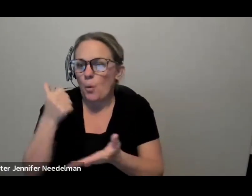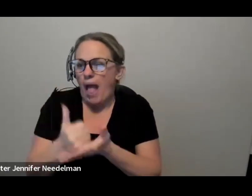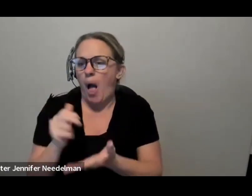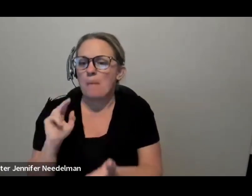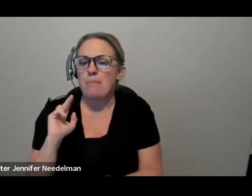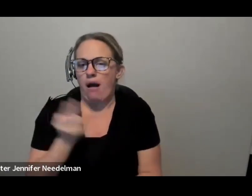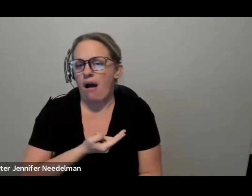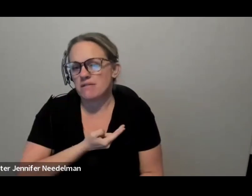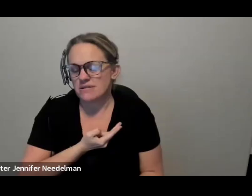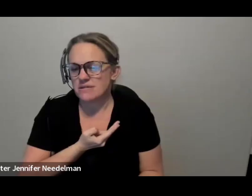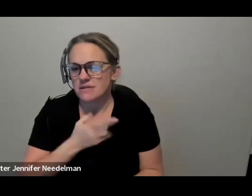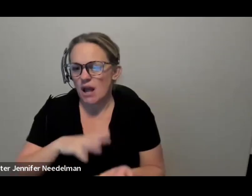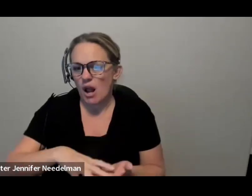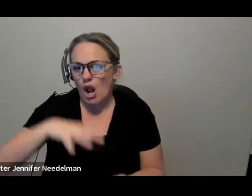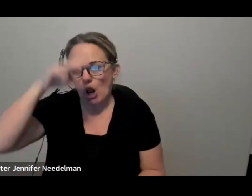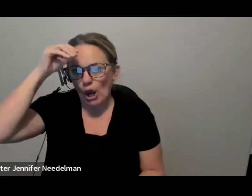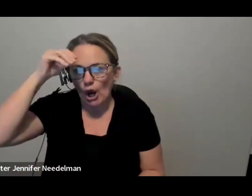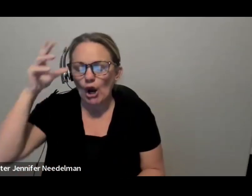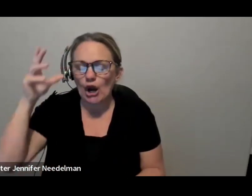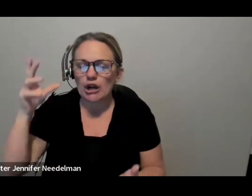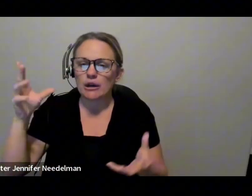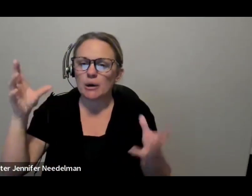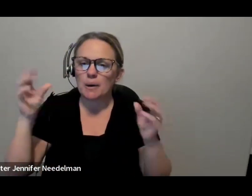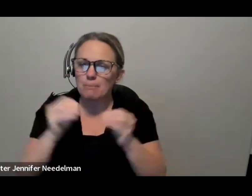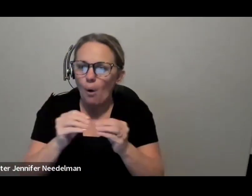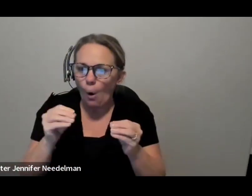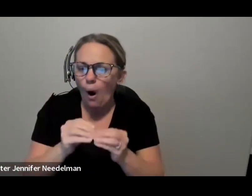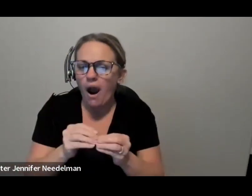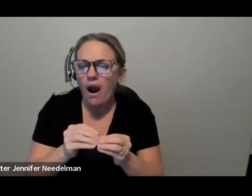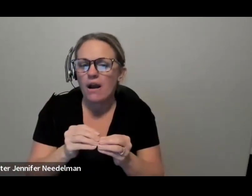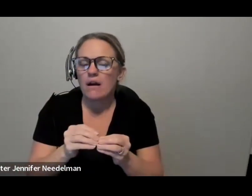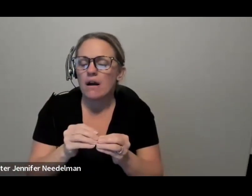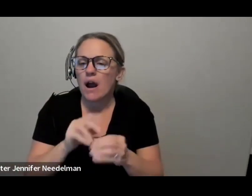to learn about accessibility